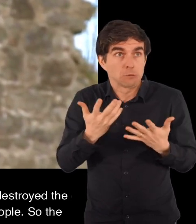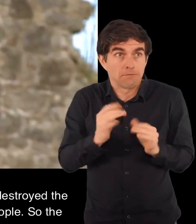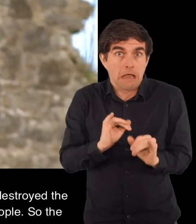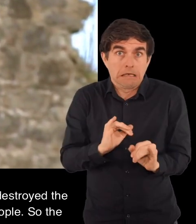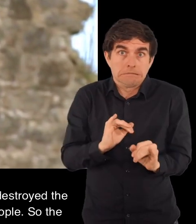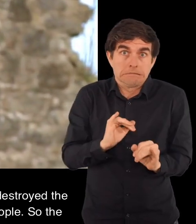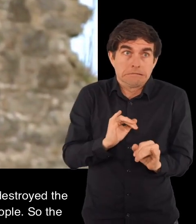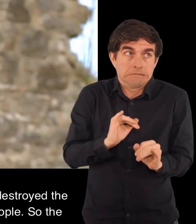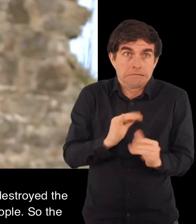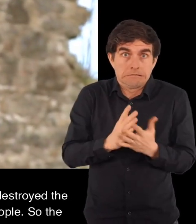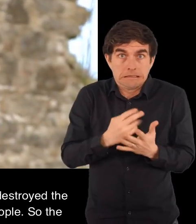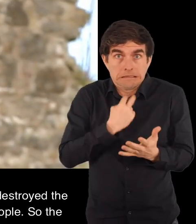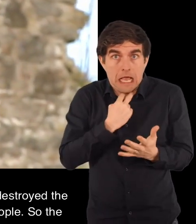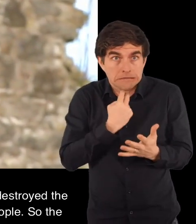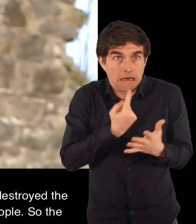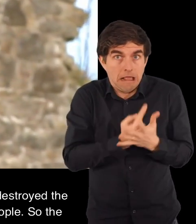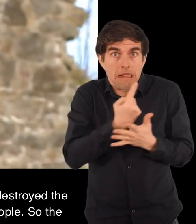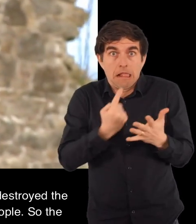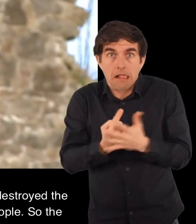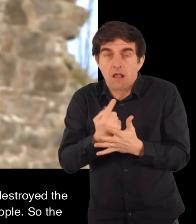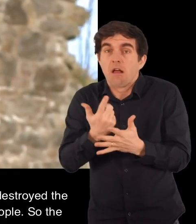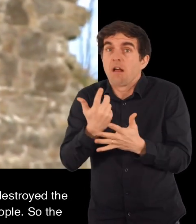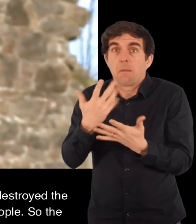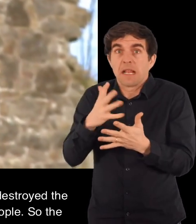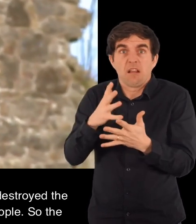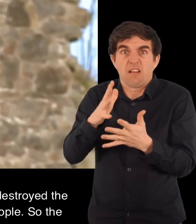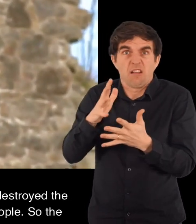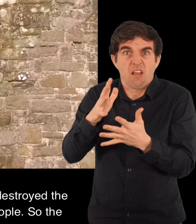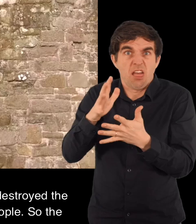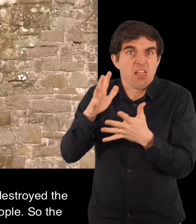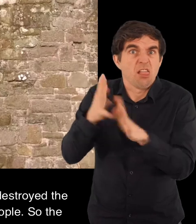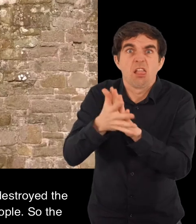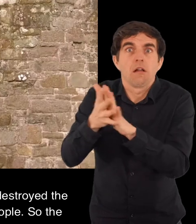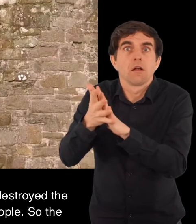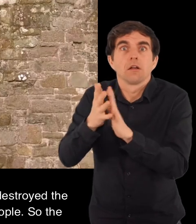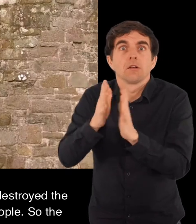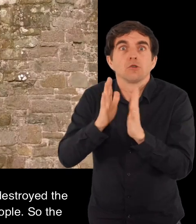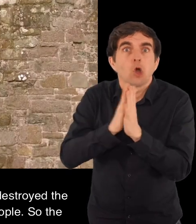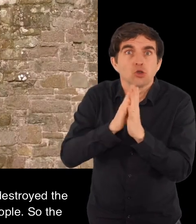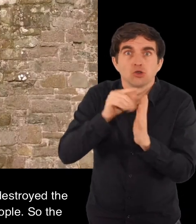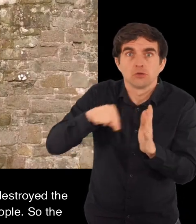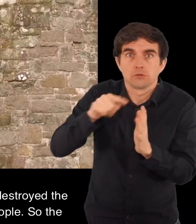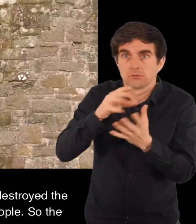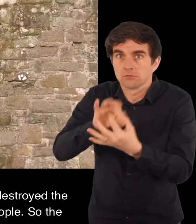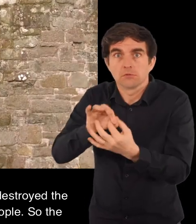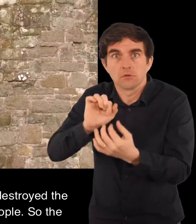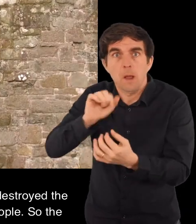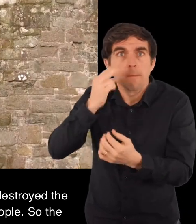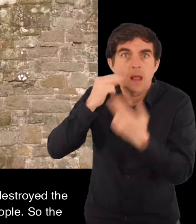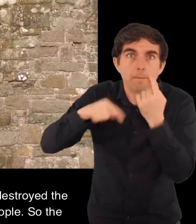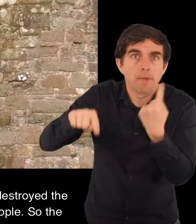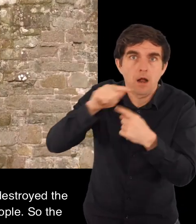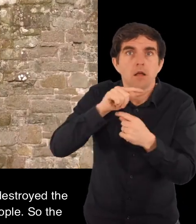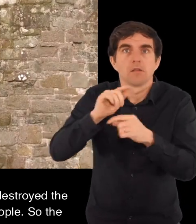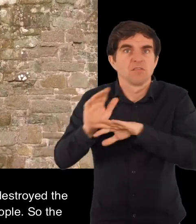things were sad at the time and it destroyed the church with regard to the local people. So the